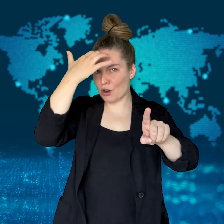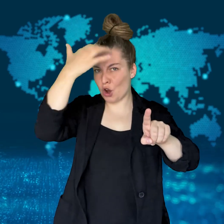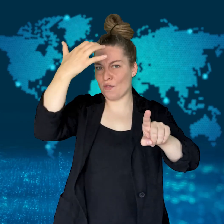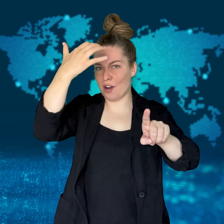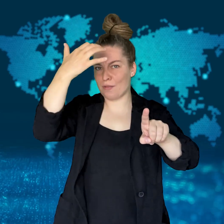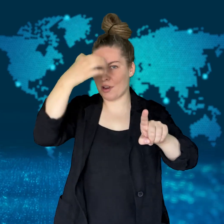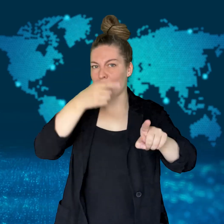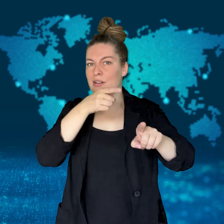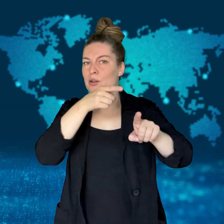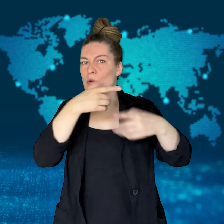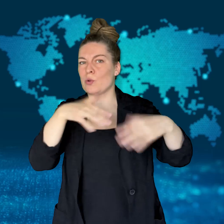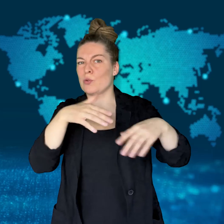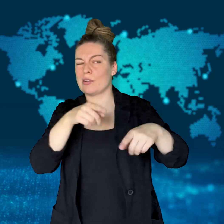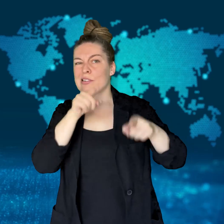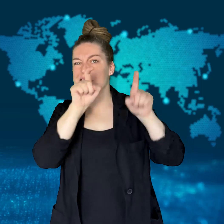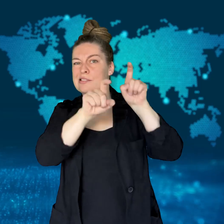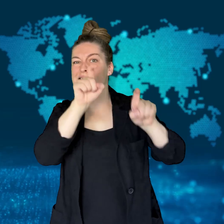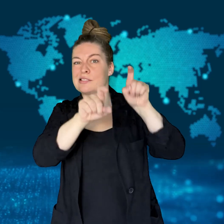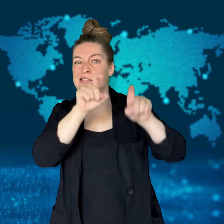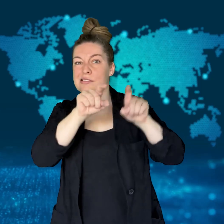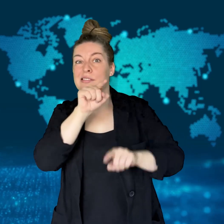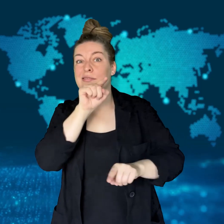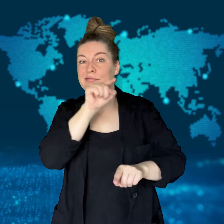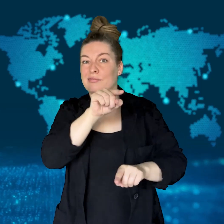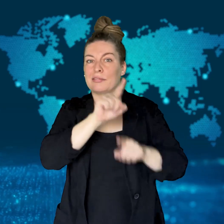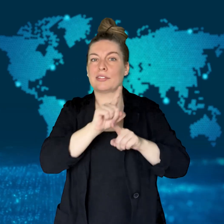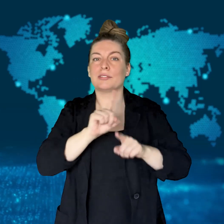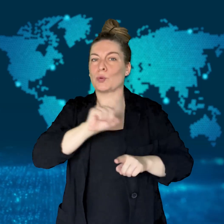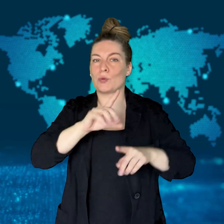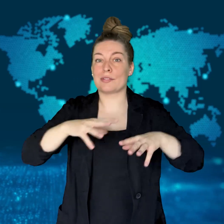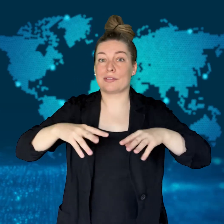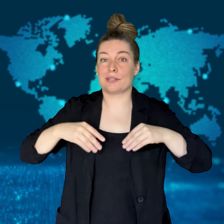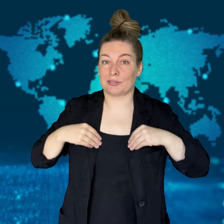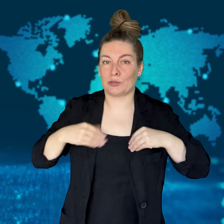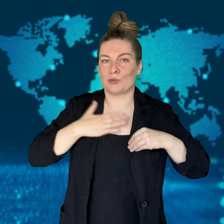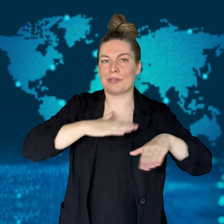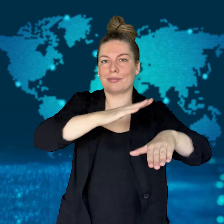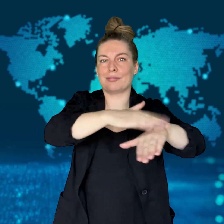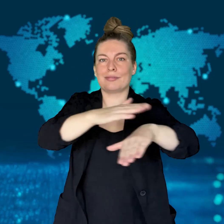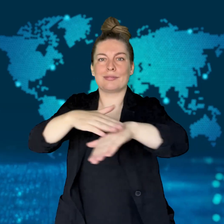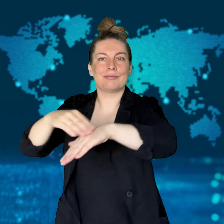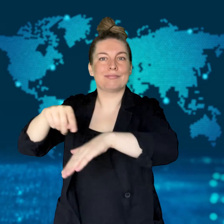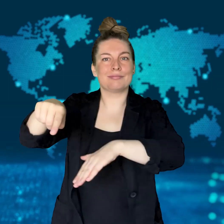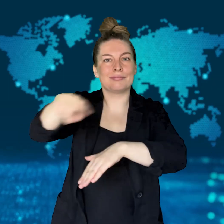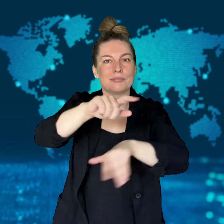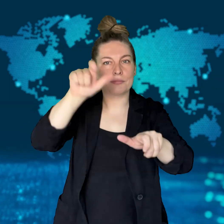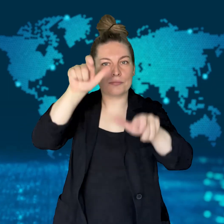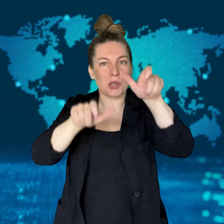Over 700 balloons were sent to various parts of South Korea.